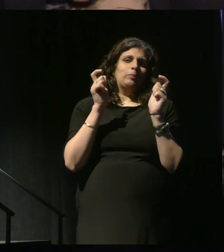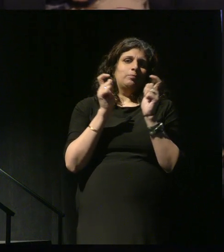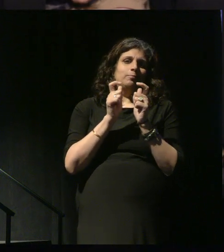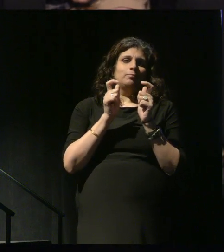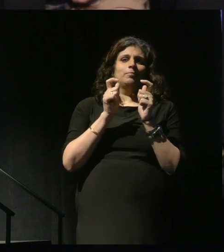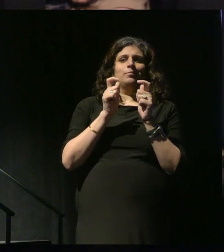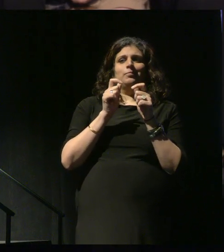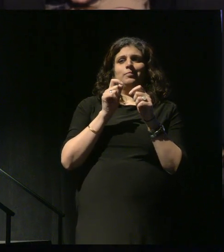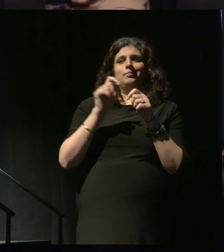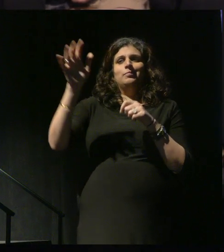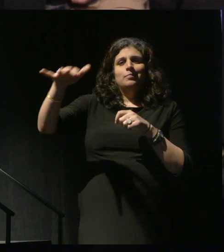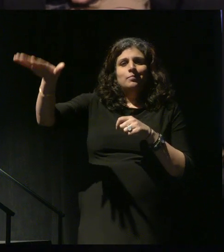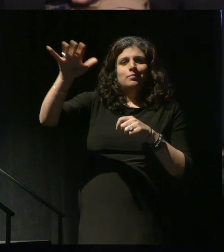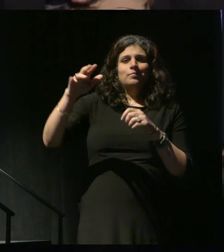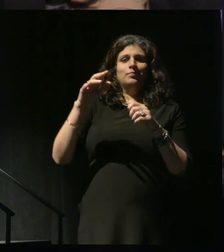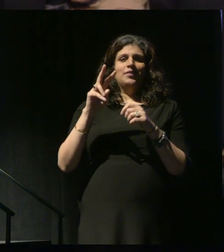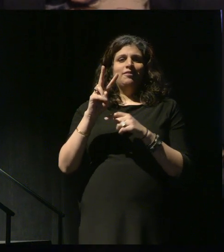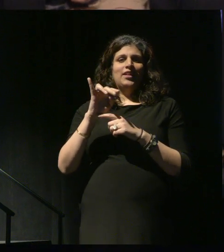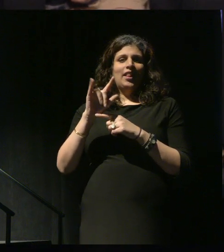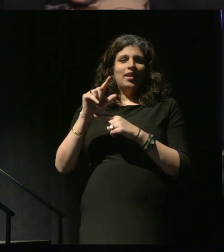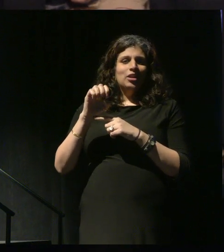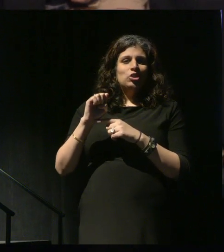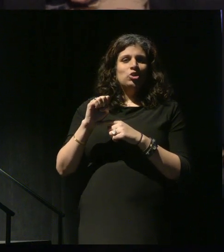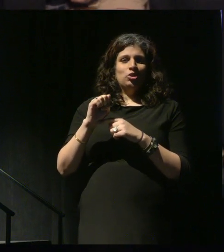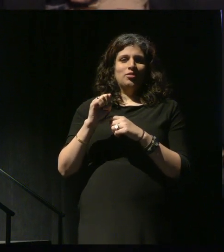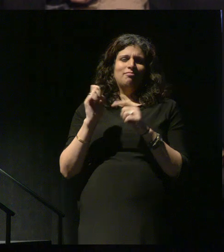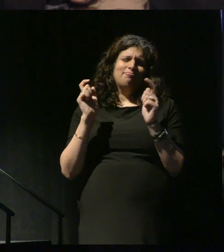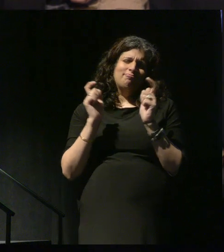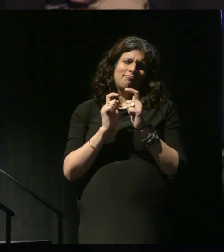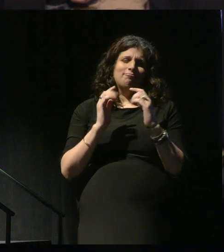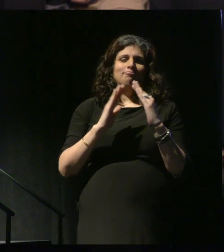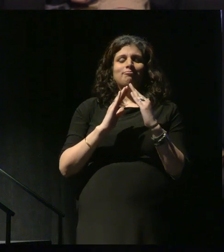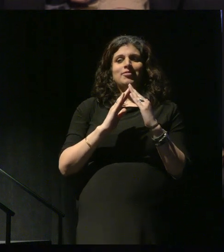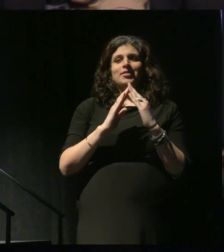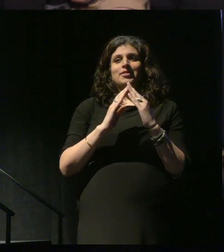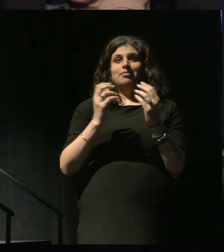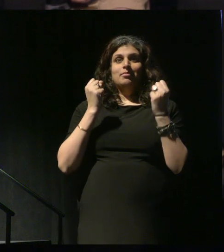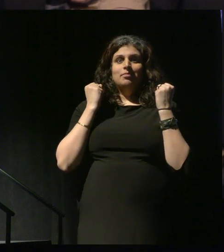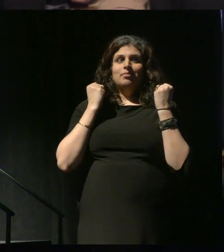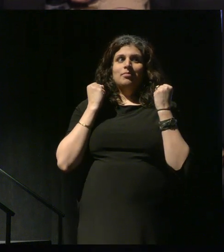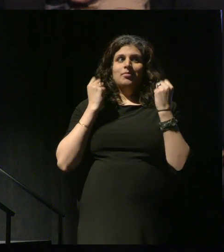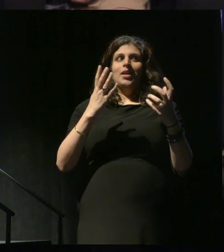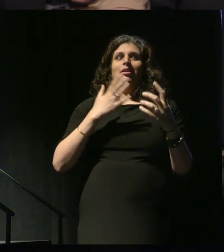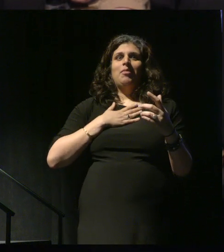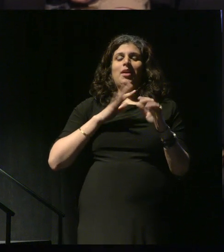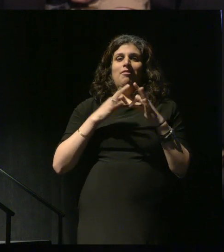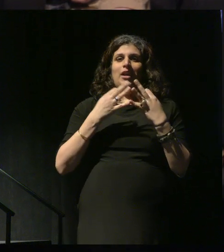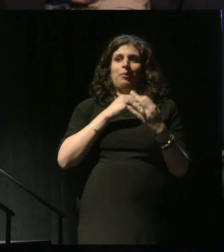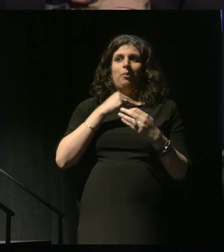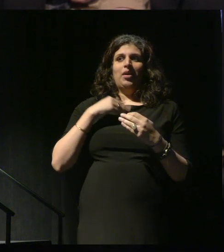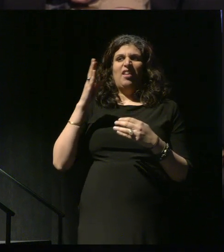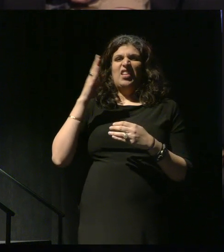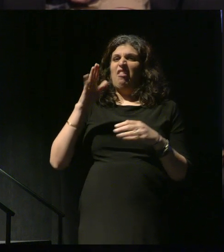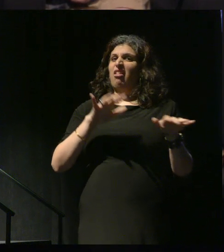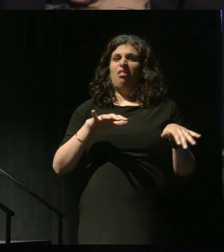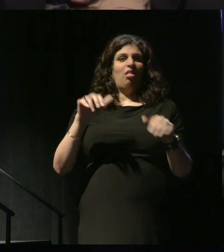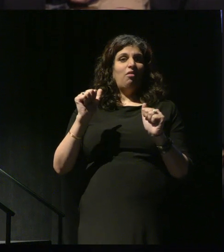rural village, right? Mm. And so, you know and a significant number of my family members have never left, you know,